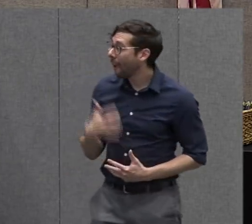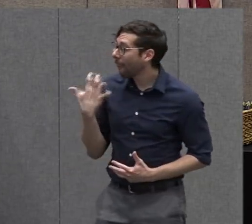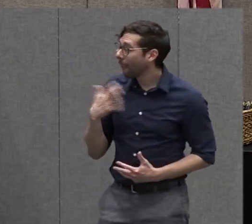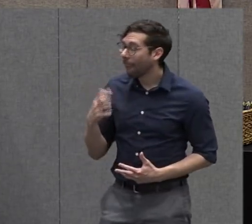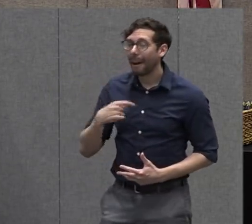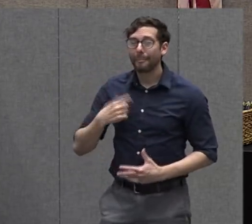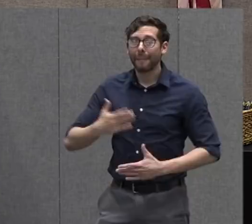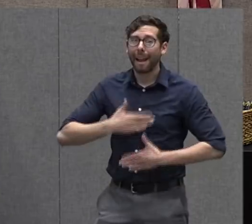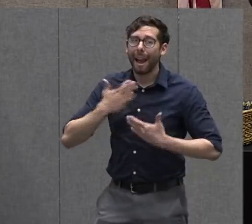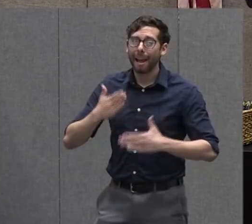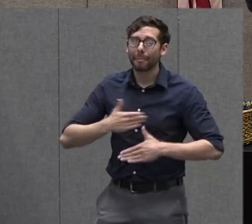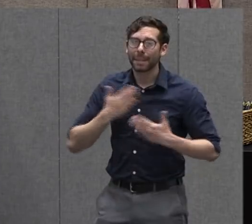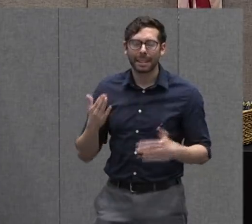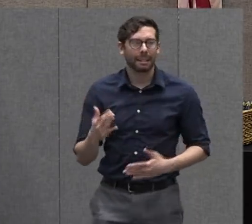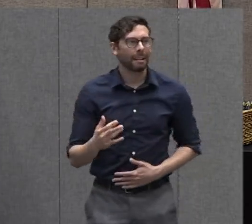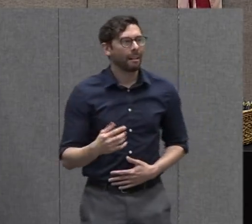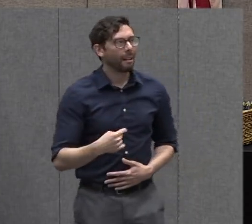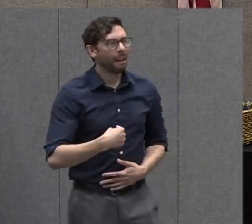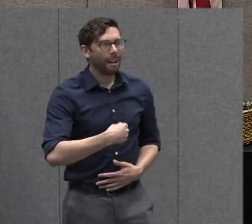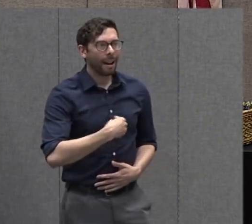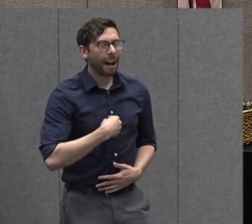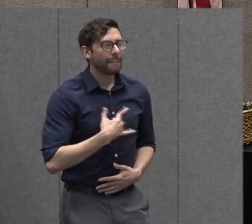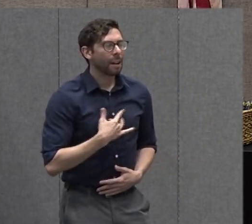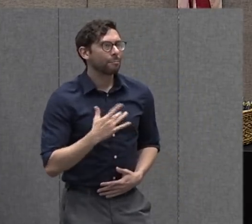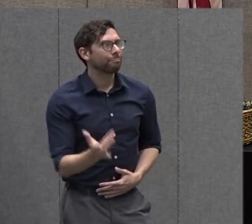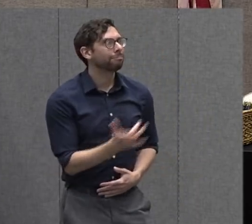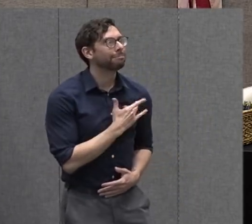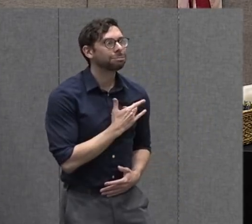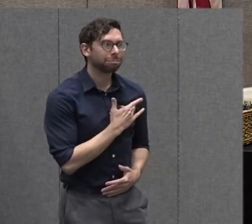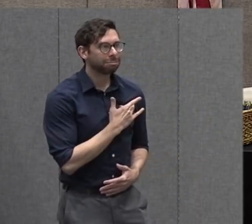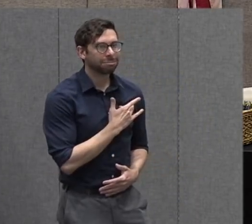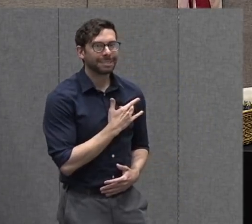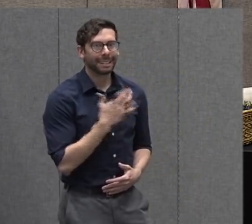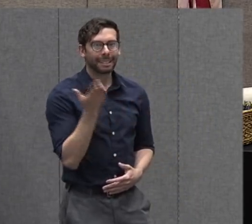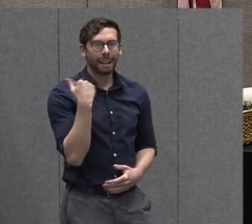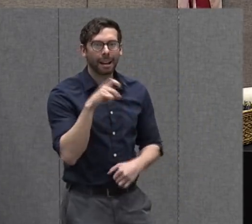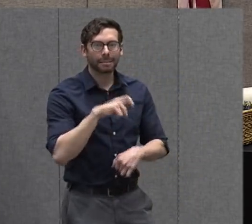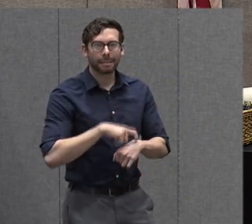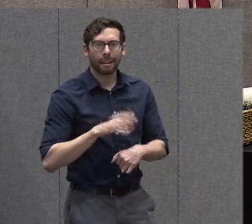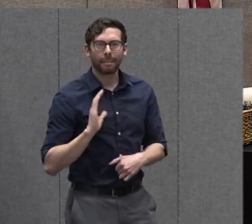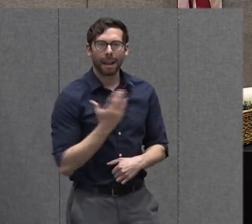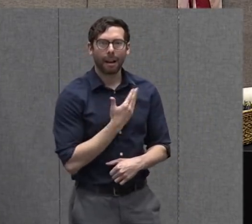I mean, after our coffee talk last time, I was just enamored with poetry